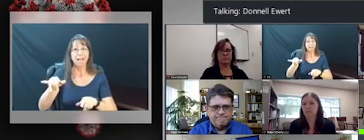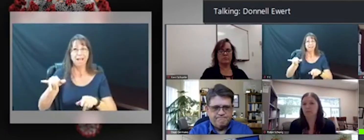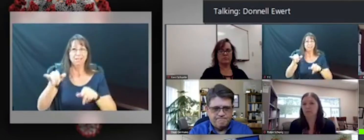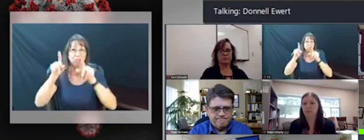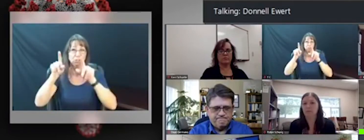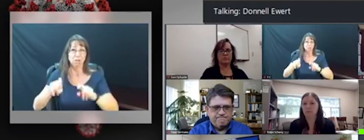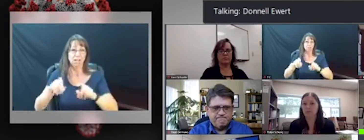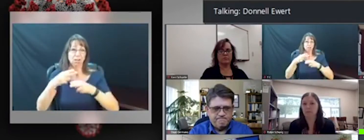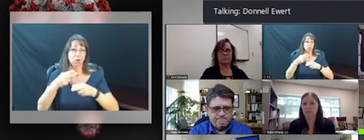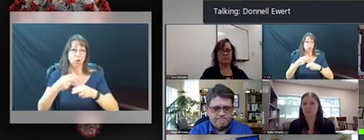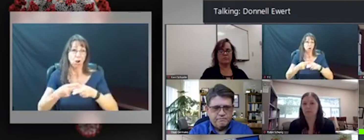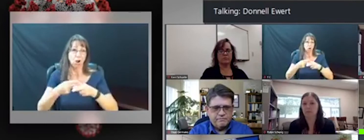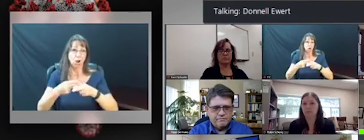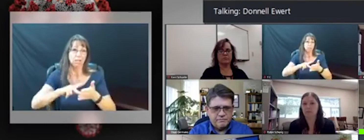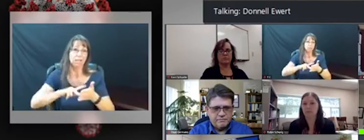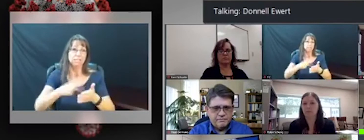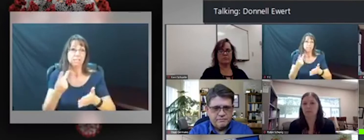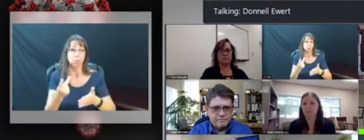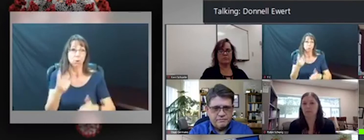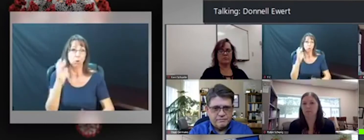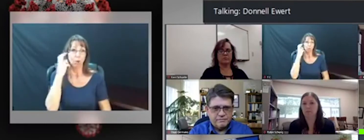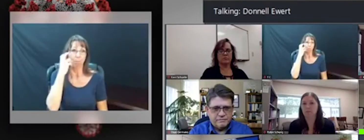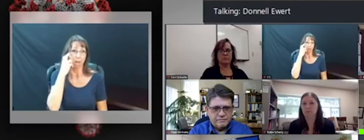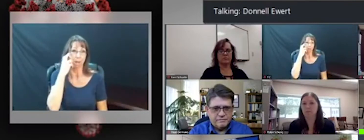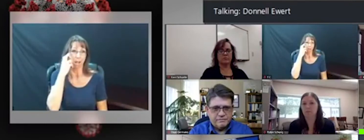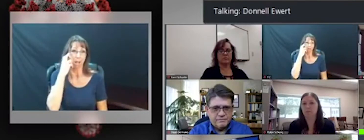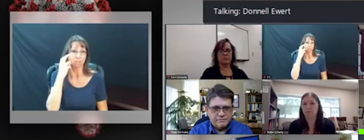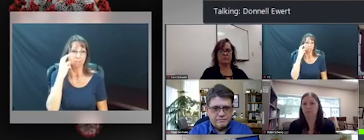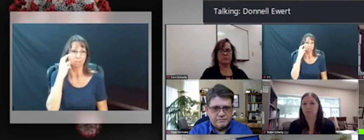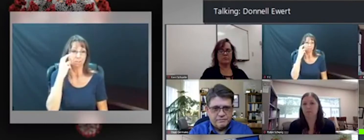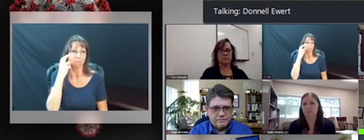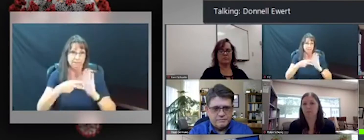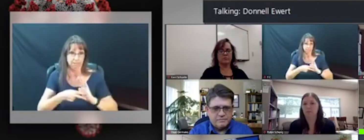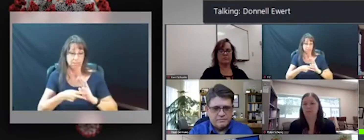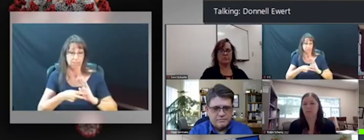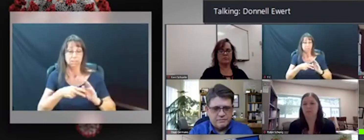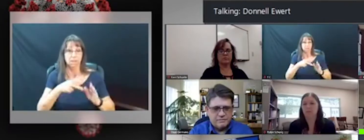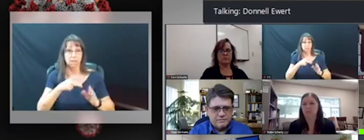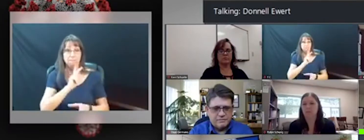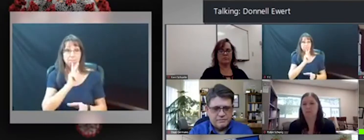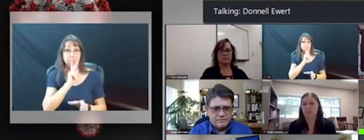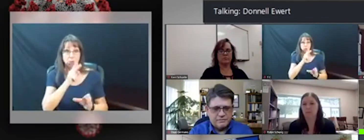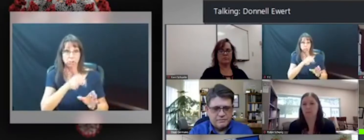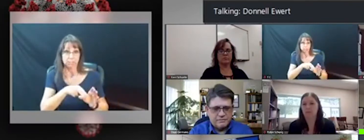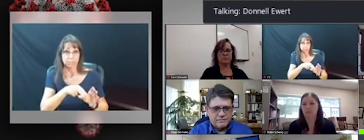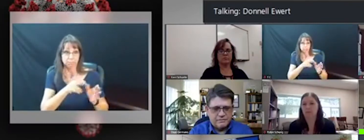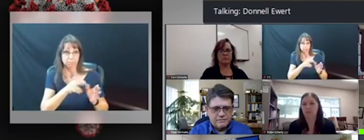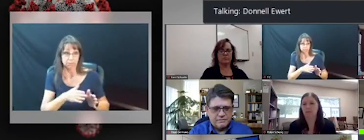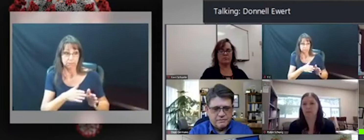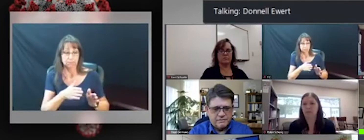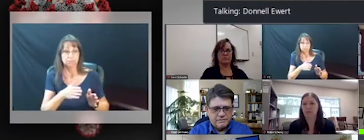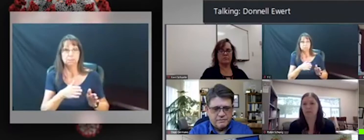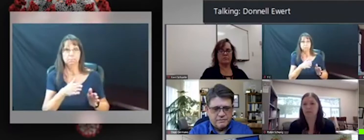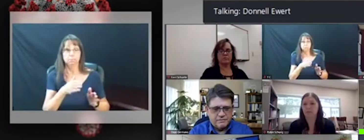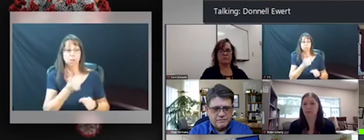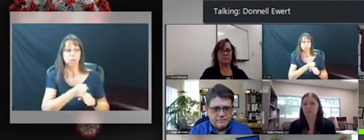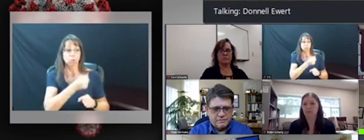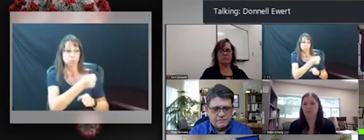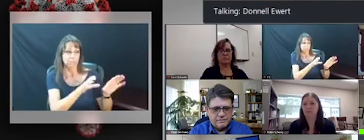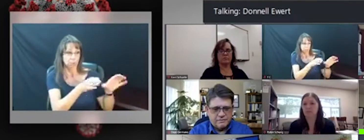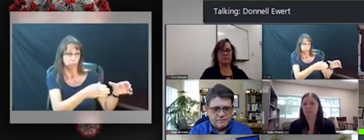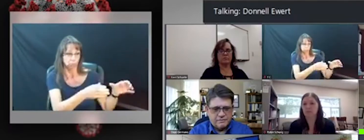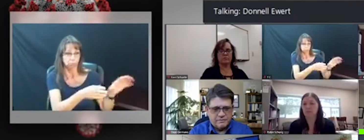which basically means that the participants are assigned to groups either vaccine or placebo, and